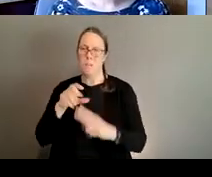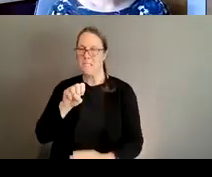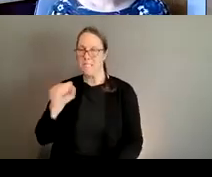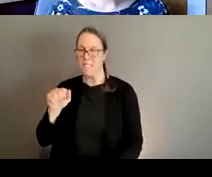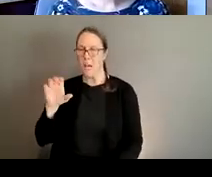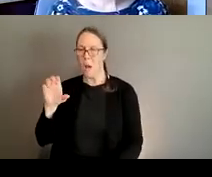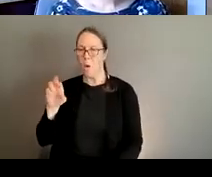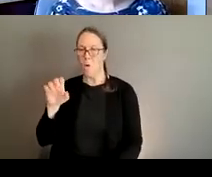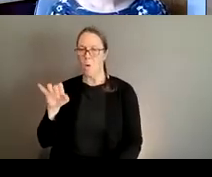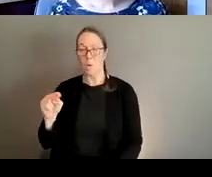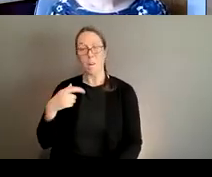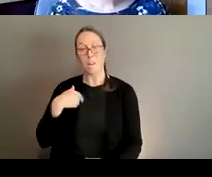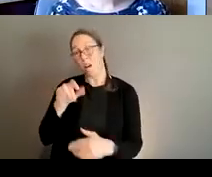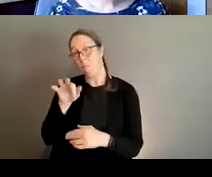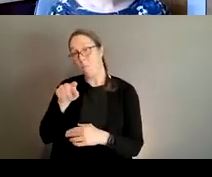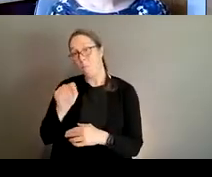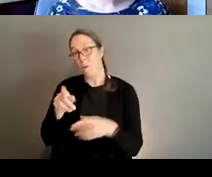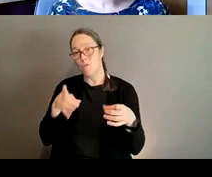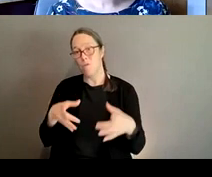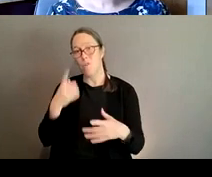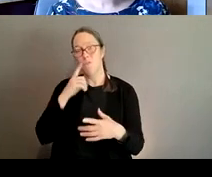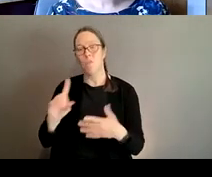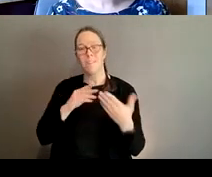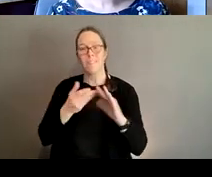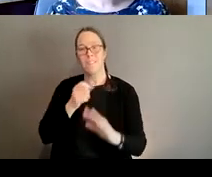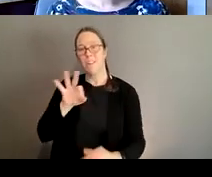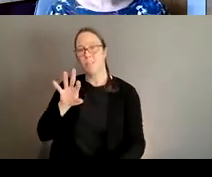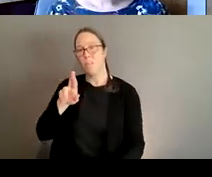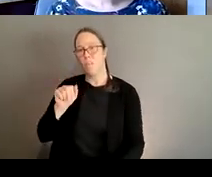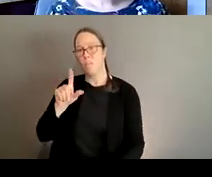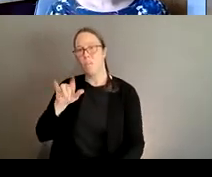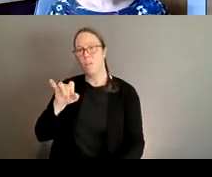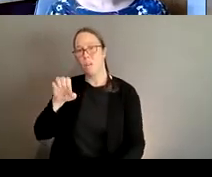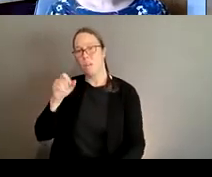Arts Grants Director for the City of Raleigh in North Carolina. I am a middle-aged mixed